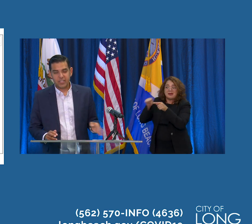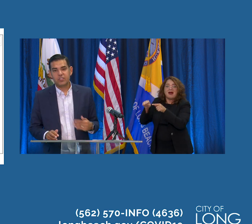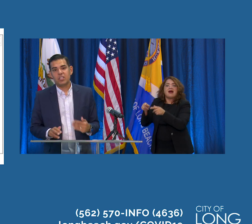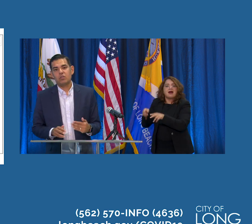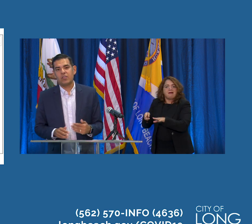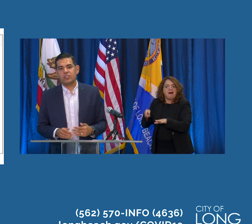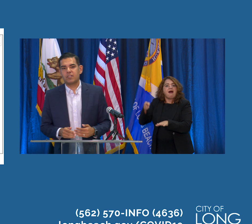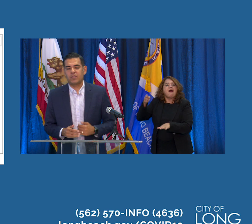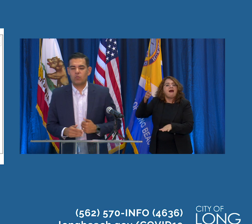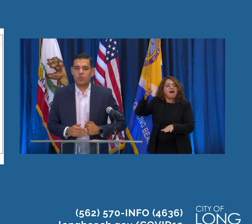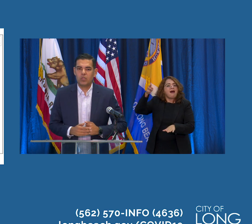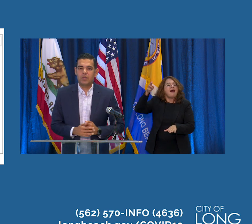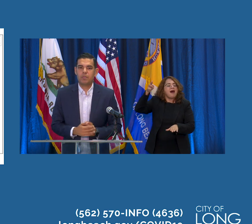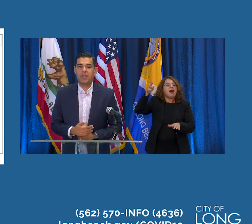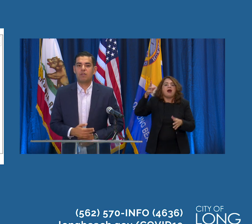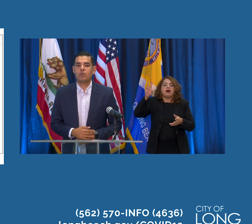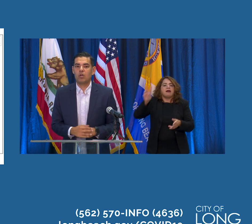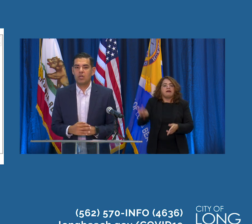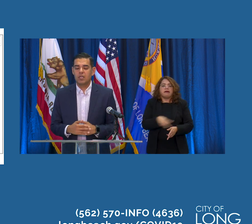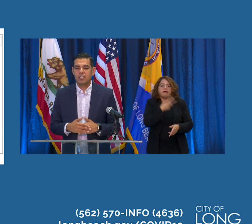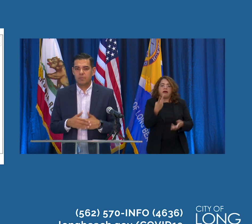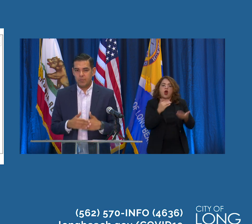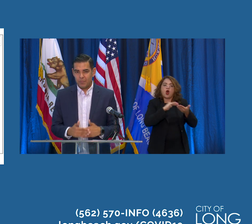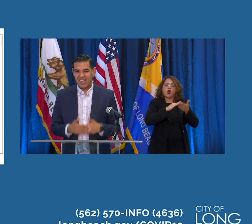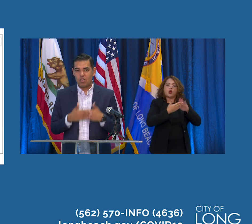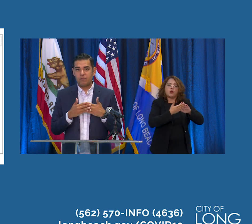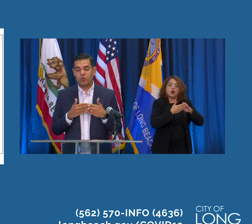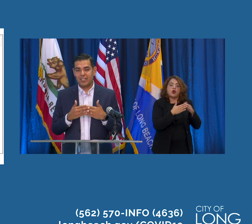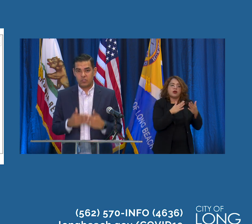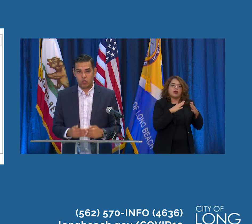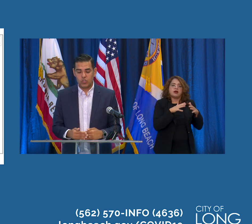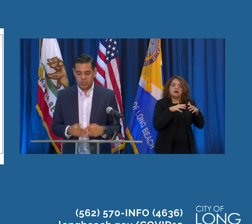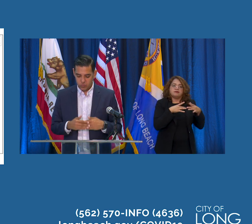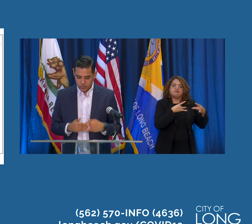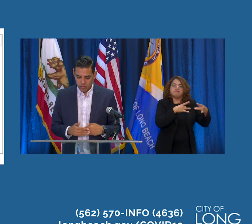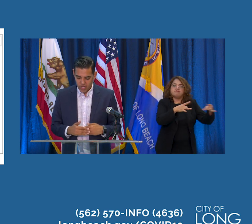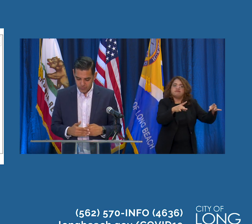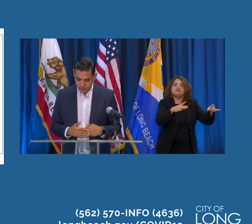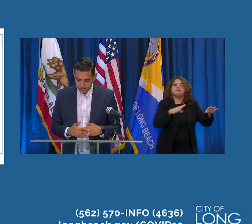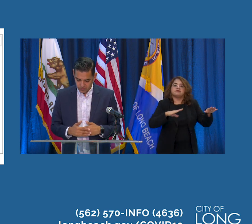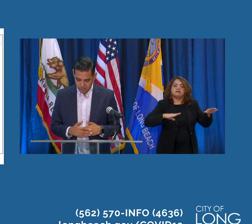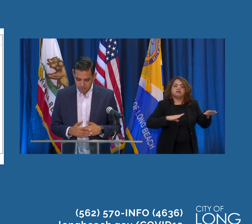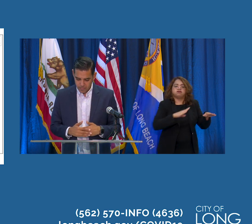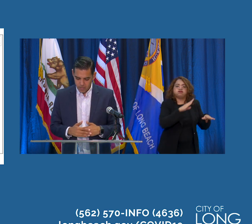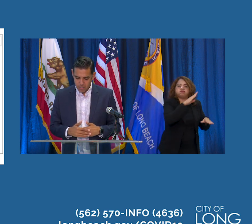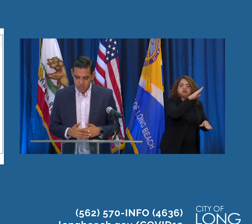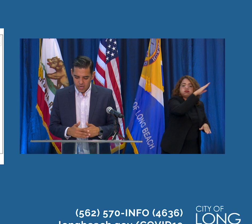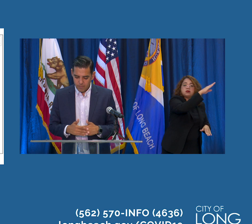And we continue, and this is something that we really prepared for, to be prepared for any surges within our hospital system.